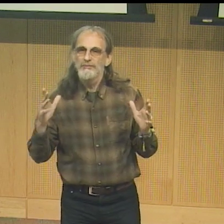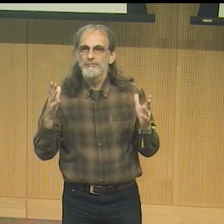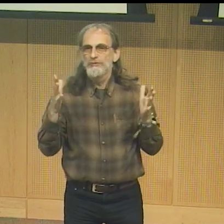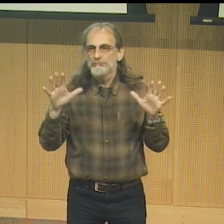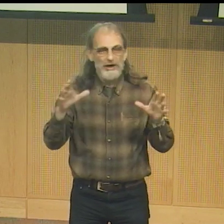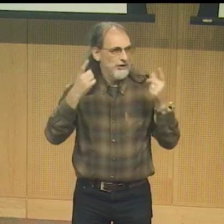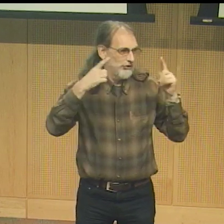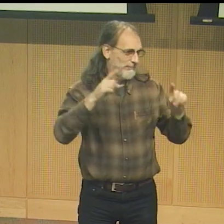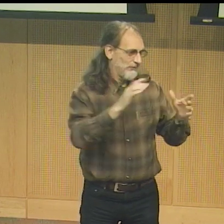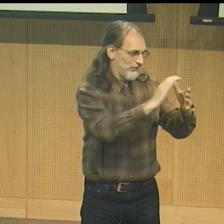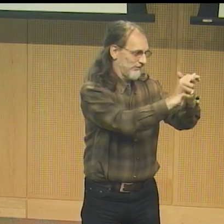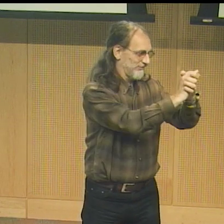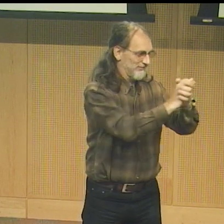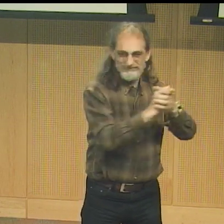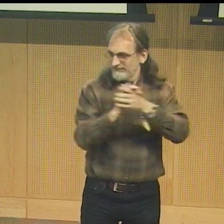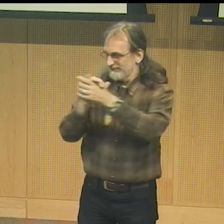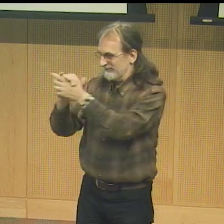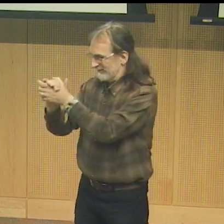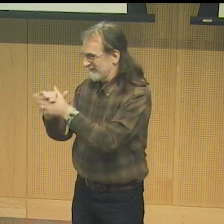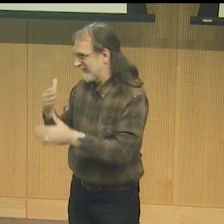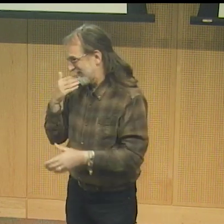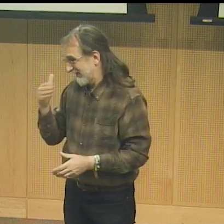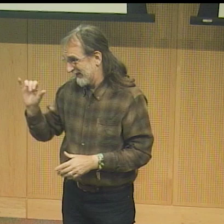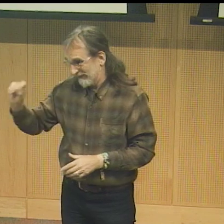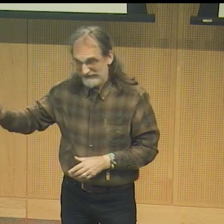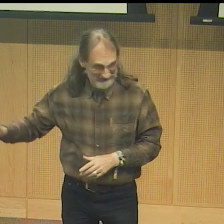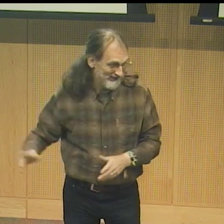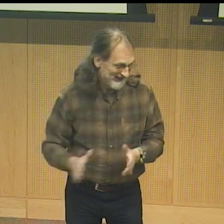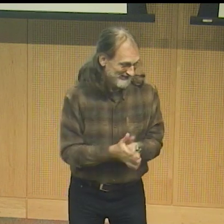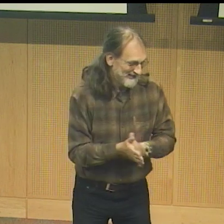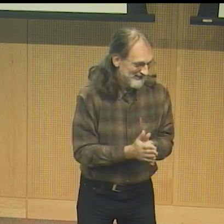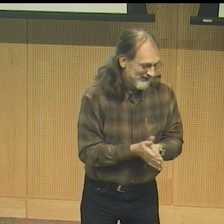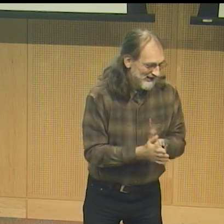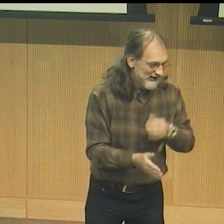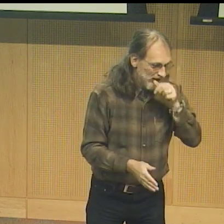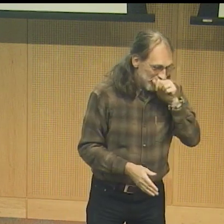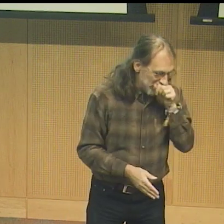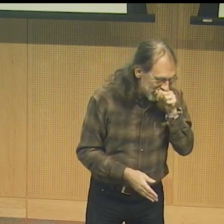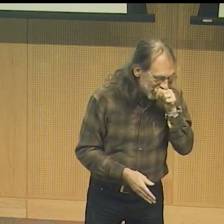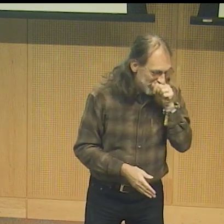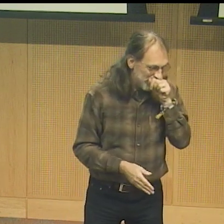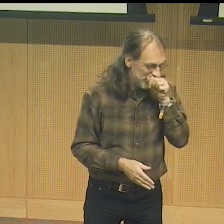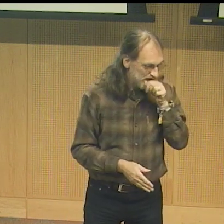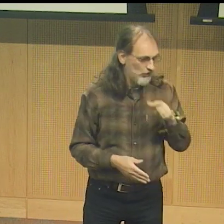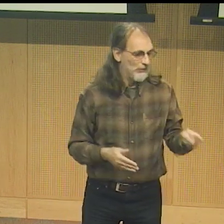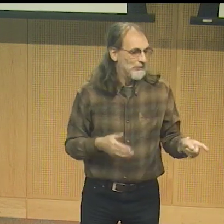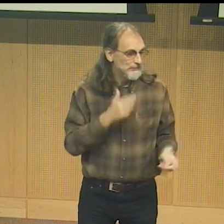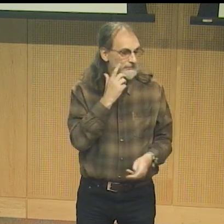Deaf artwork and to archive it and present about it and expand upon the topic as a whole. So, thank you for their work.